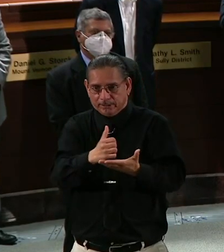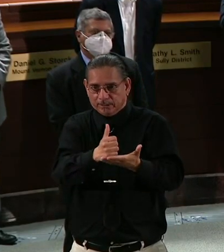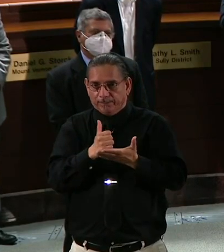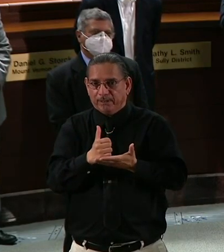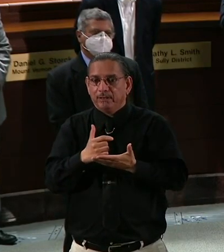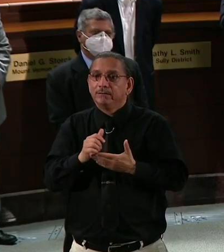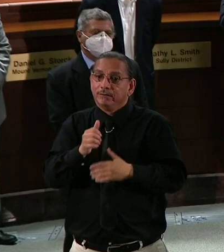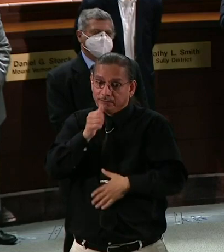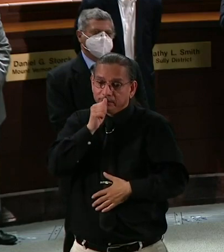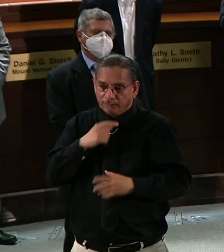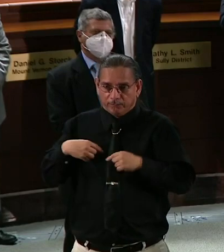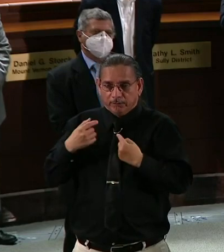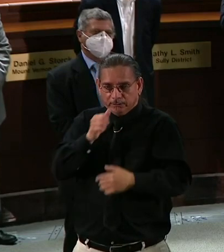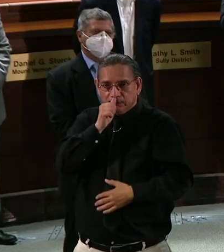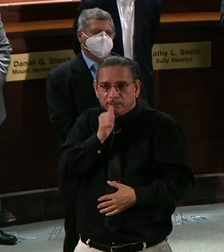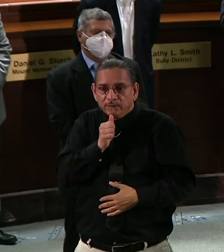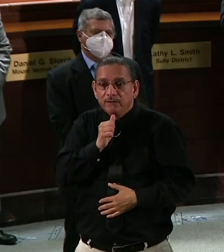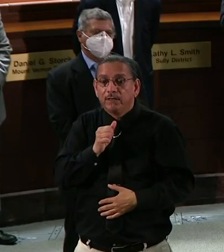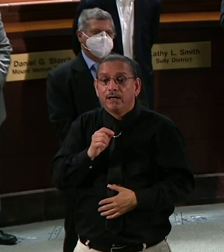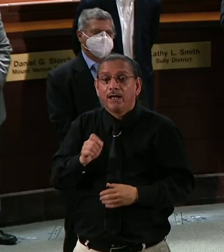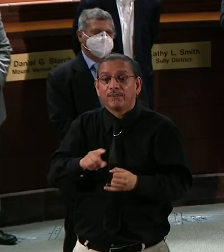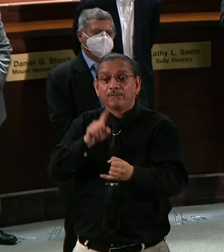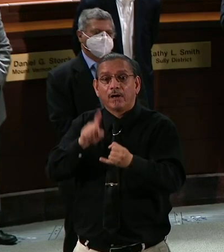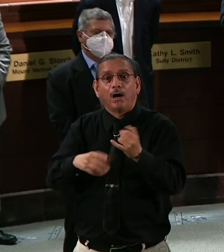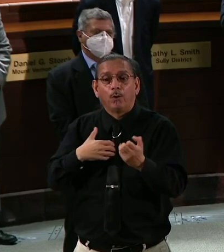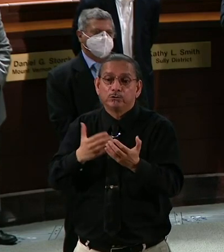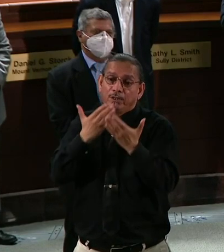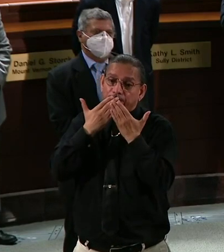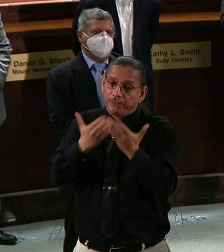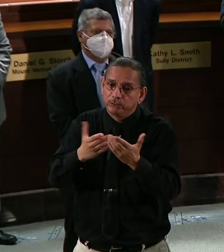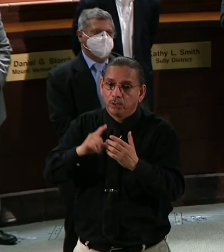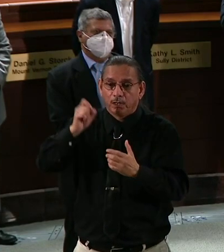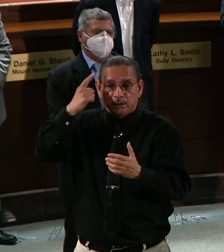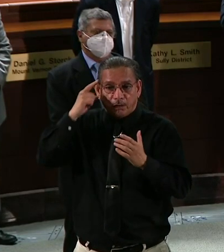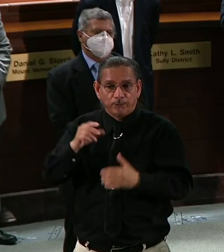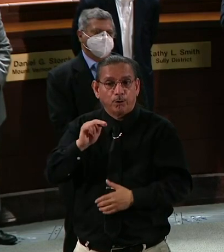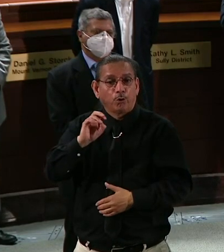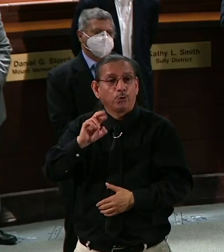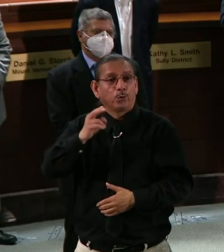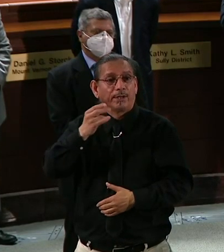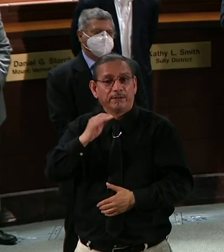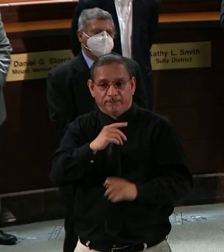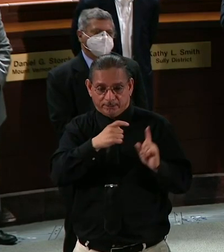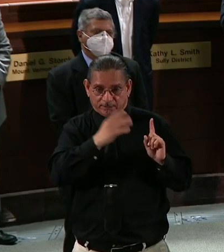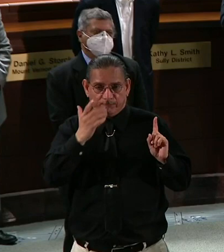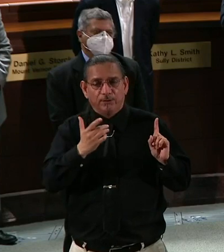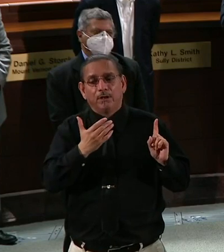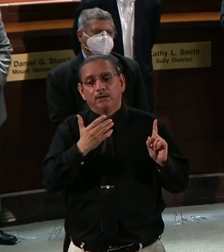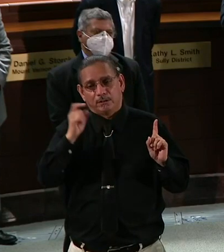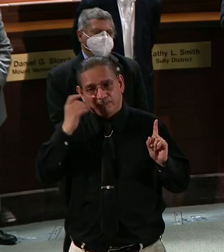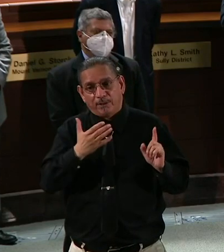CATHERINE ARE OUTSIDE SWORN. ET